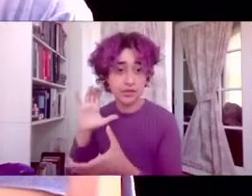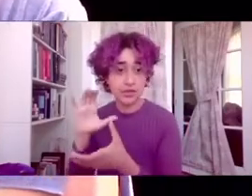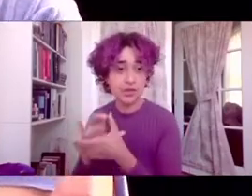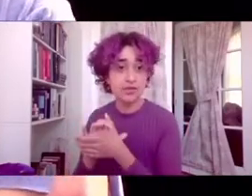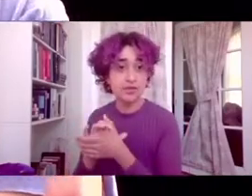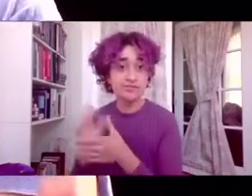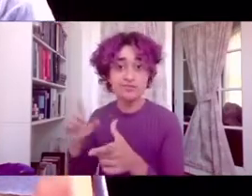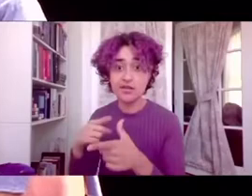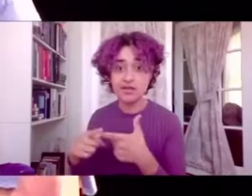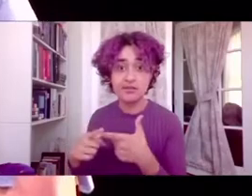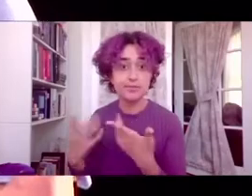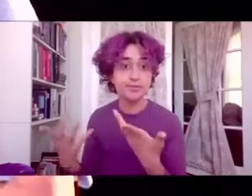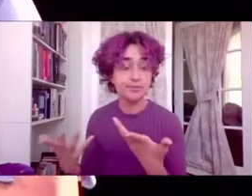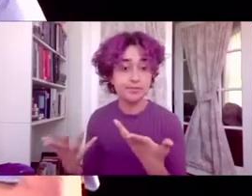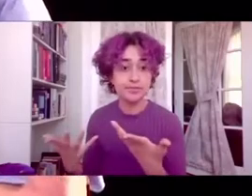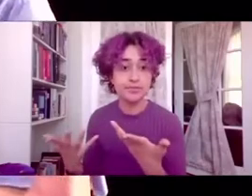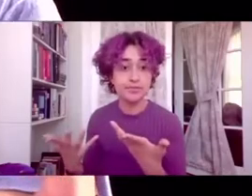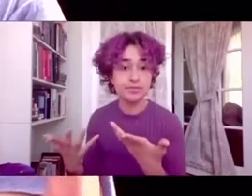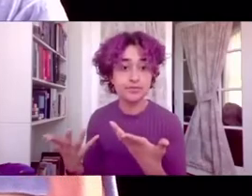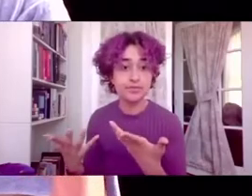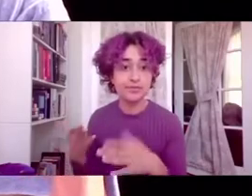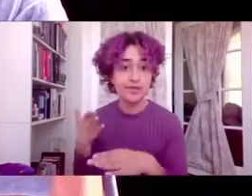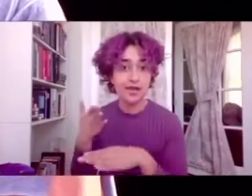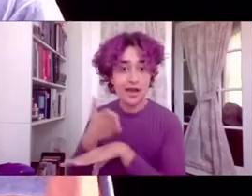And then, after the honeymoon,